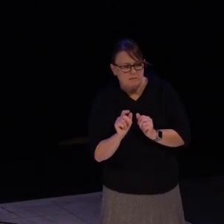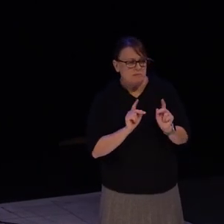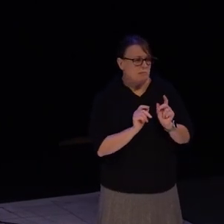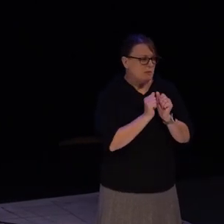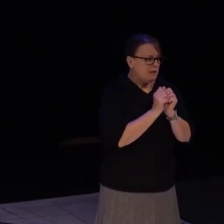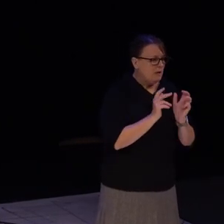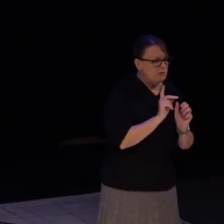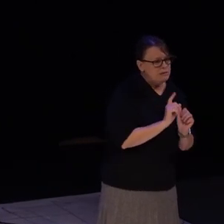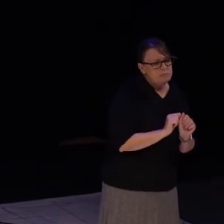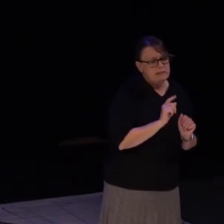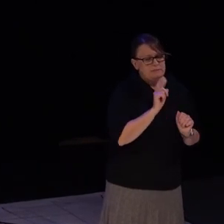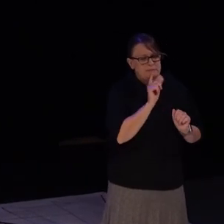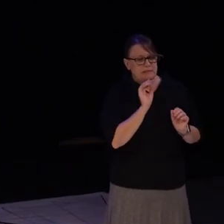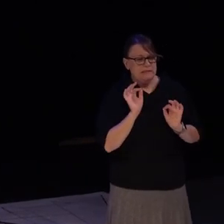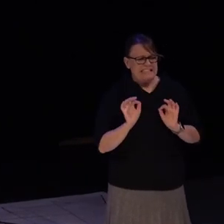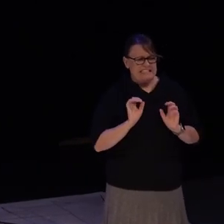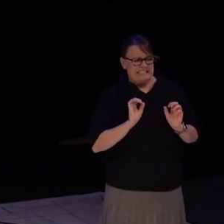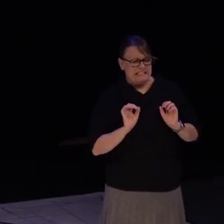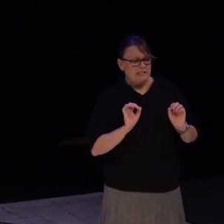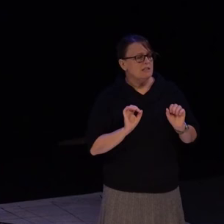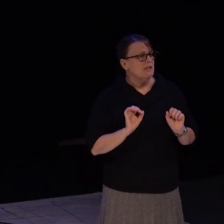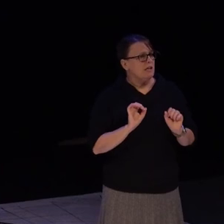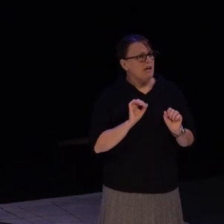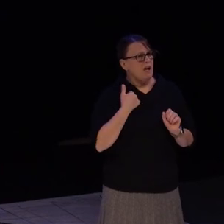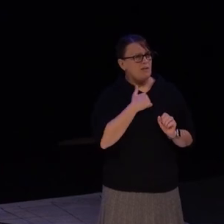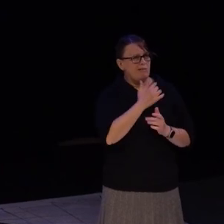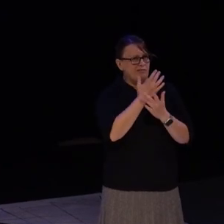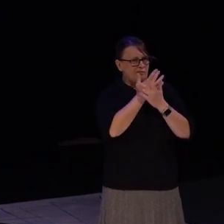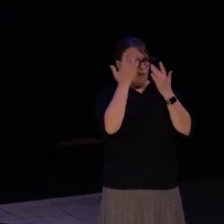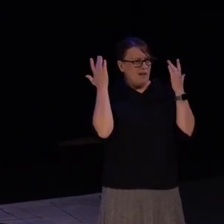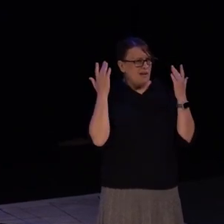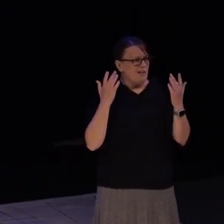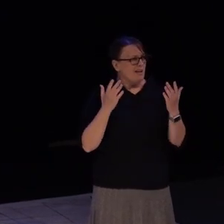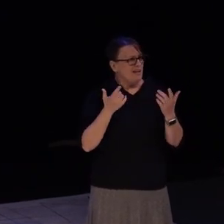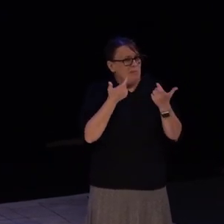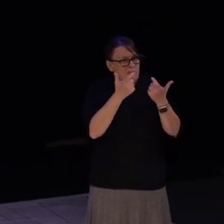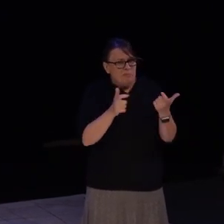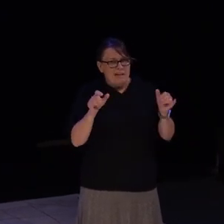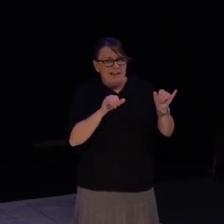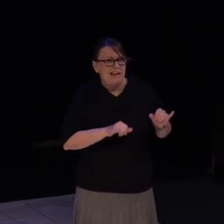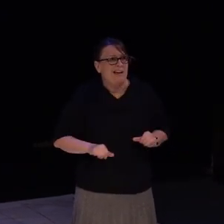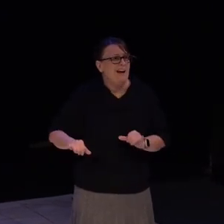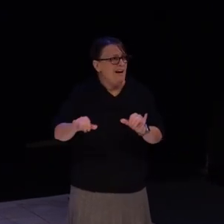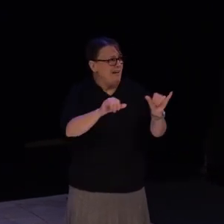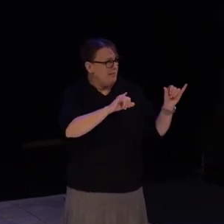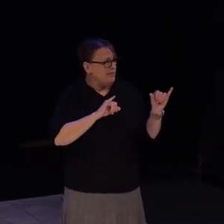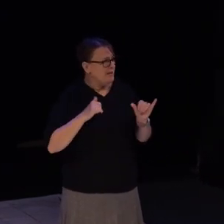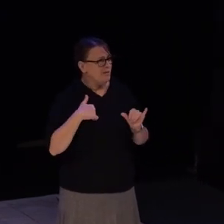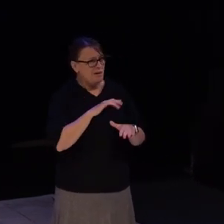and that makes us just forget about this big glaring commonality that we all have.